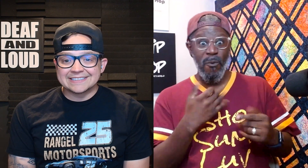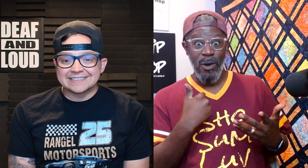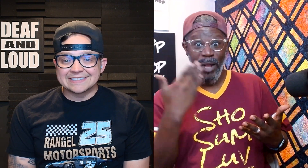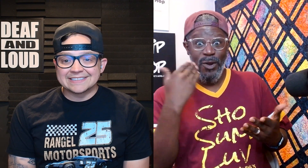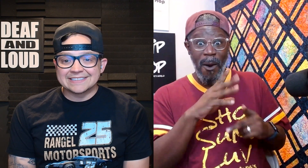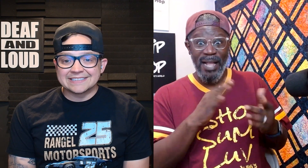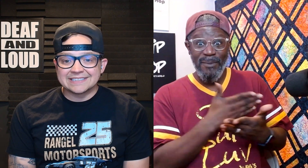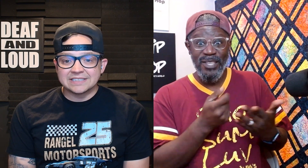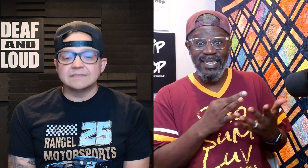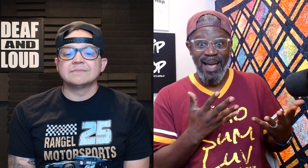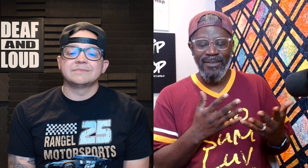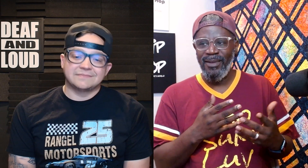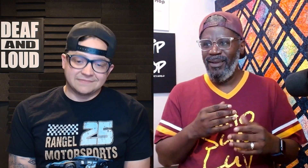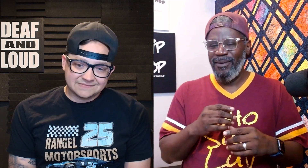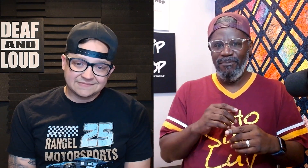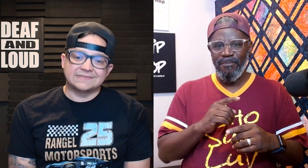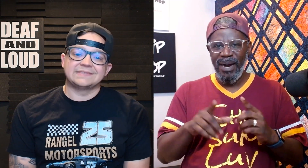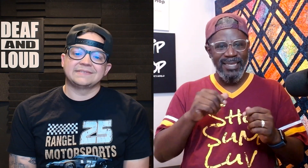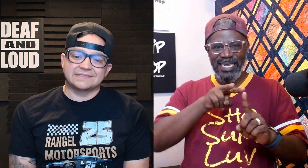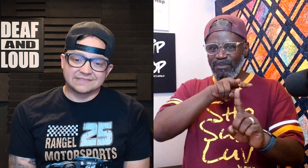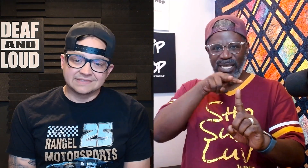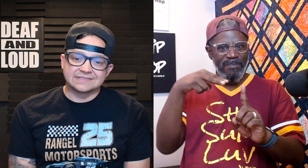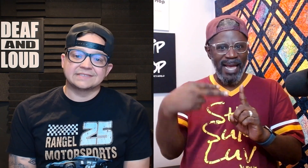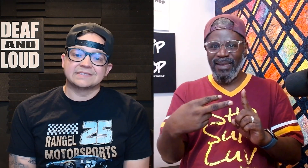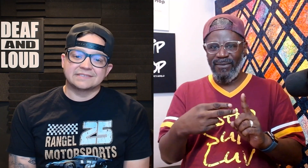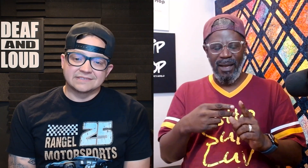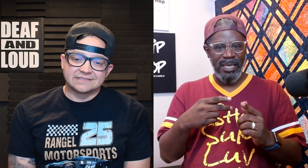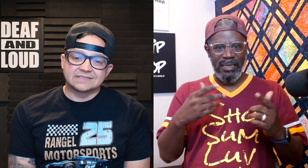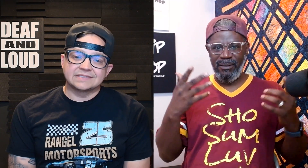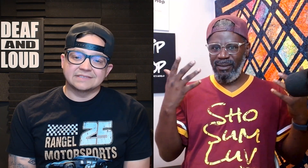wouldn't want to know about the music stuff. But this perspective, I mean,